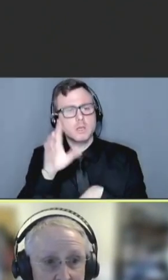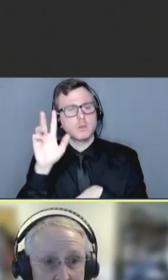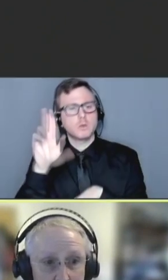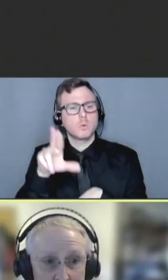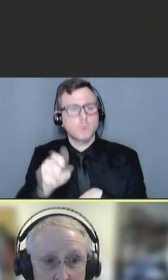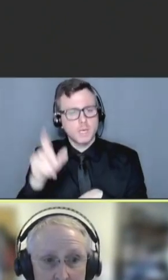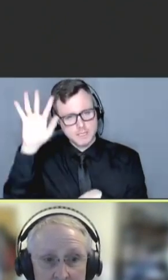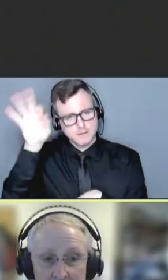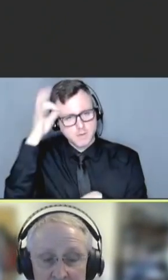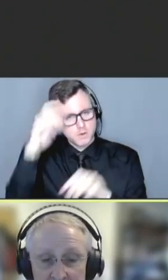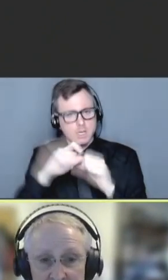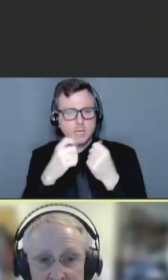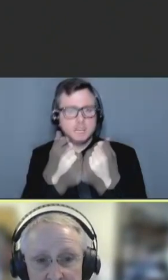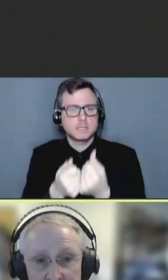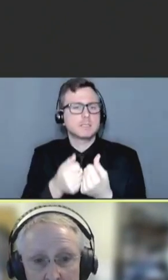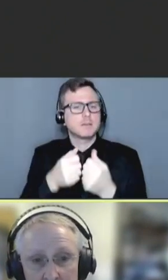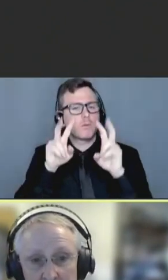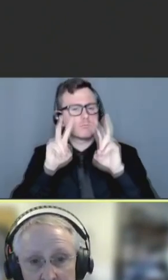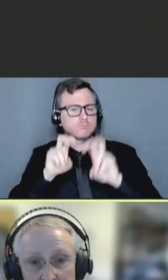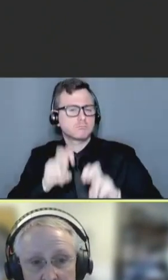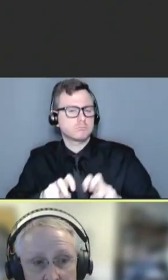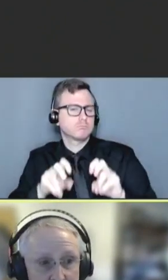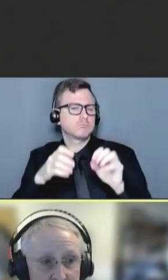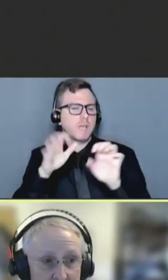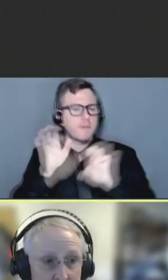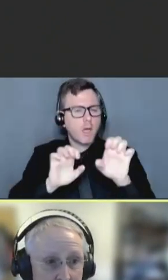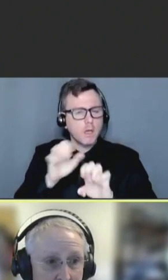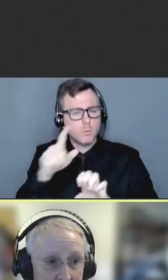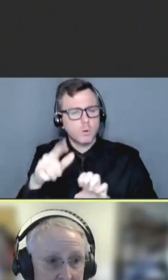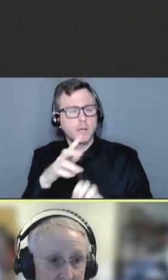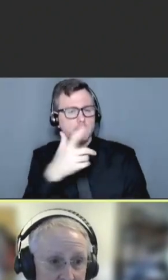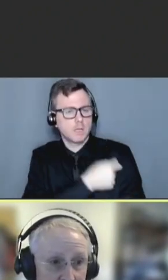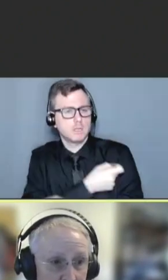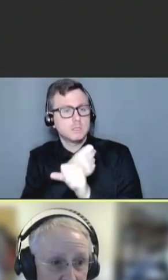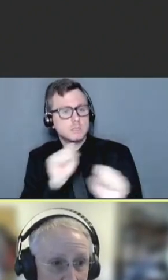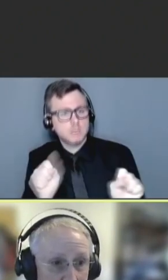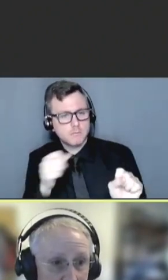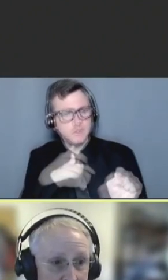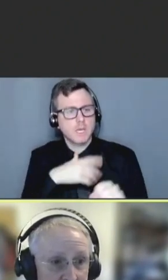and with global vaccine safety colleagues on key issues that impact benefit-risk balance,